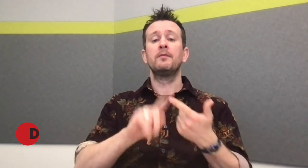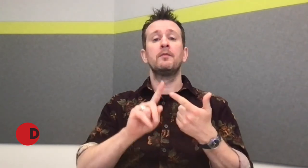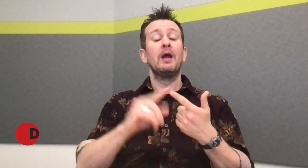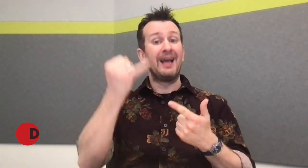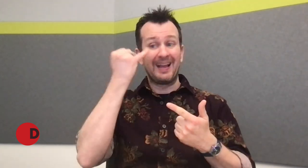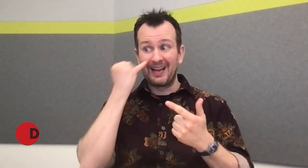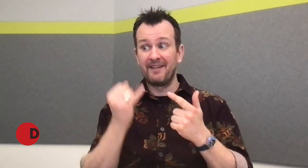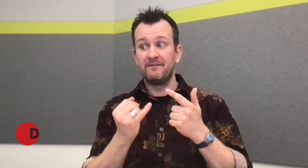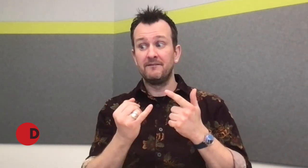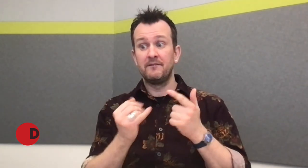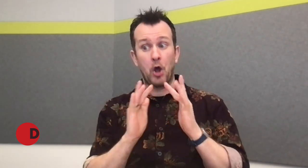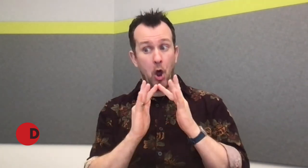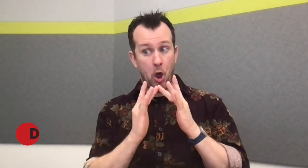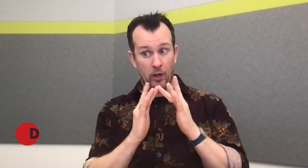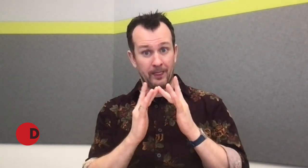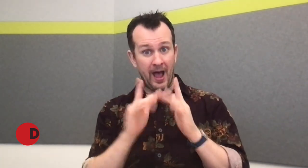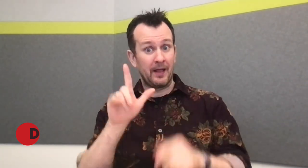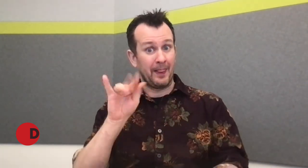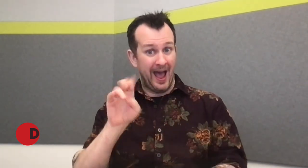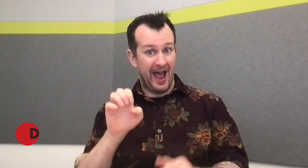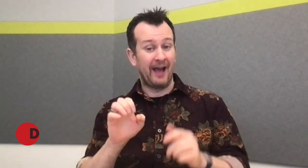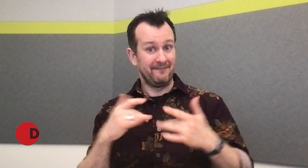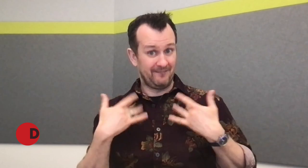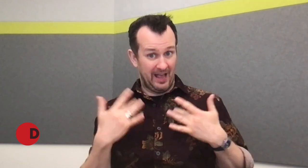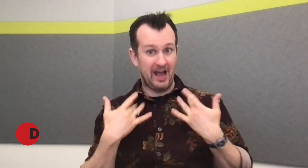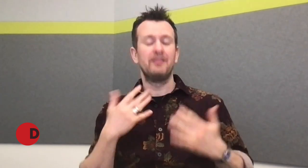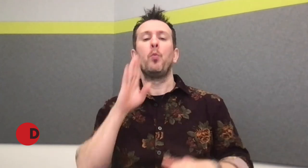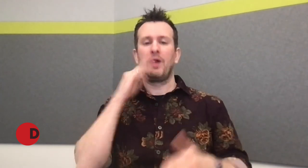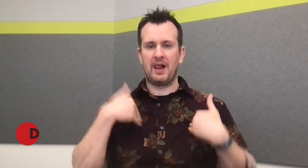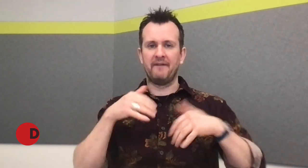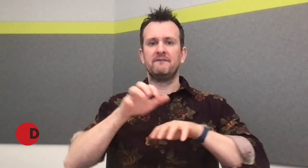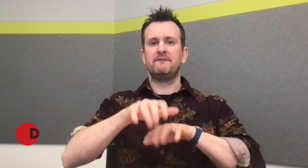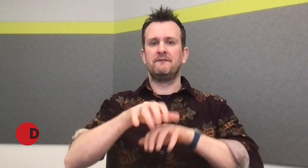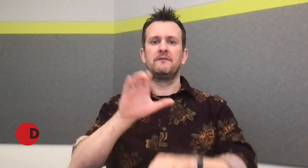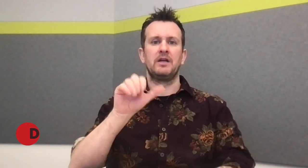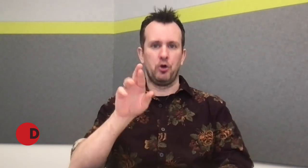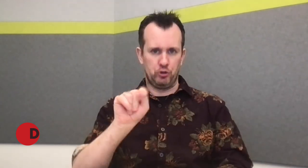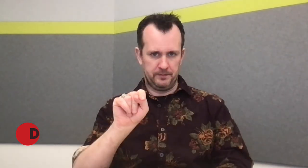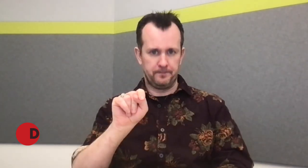and all online Live events will have CART (real-time captioning).